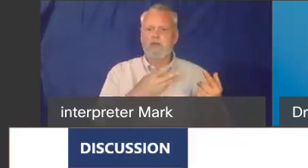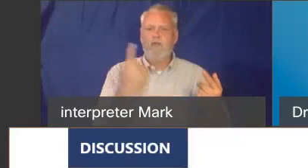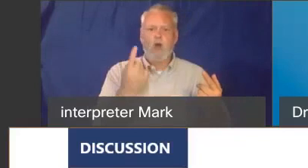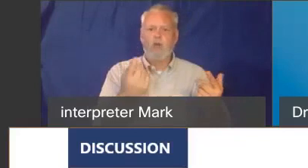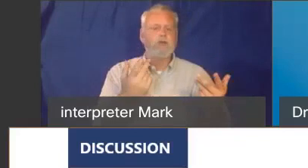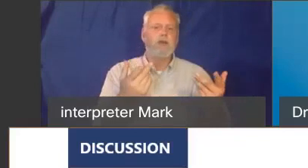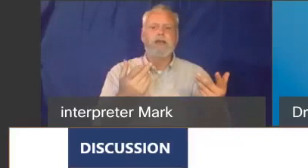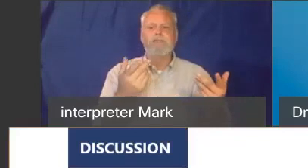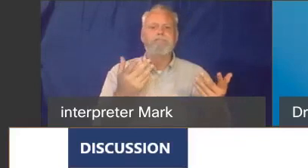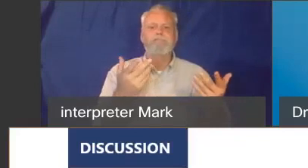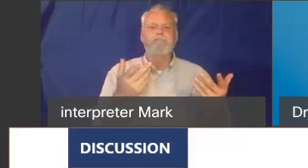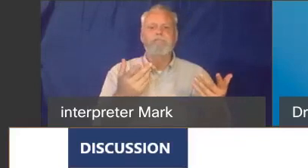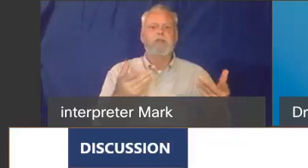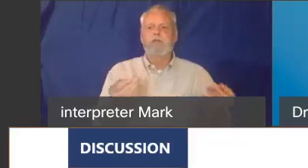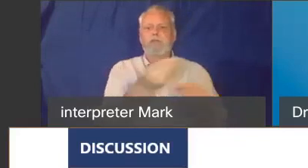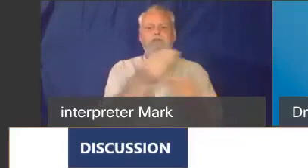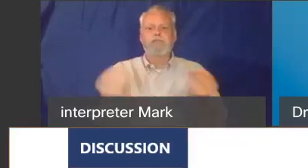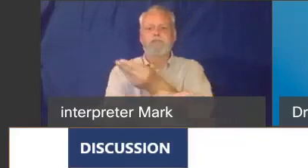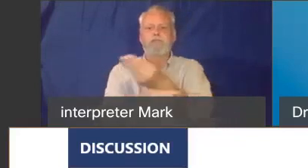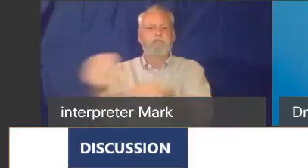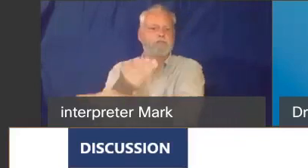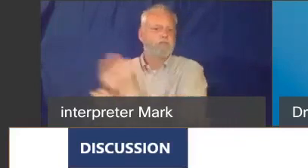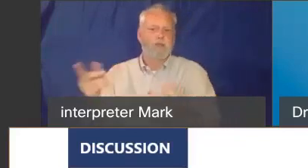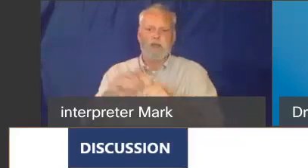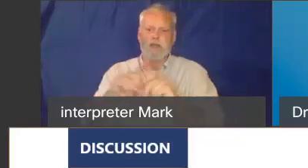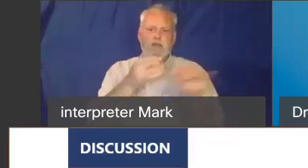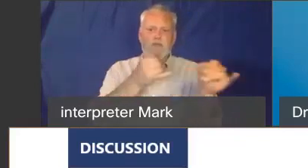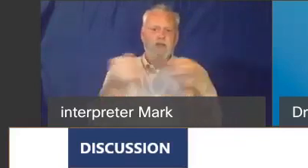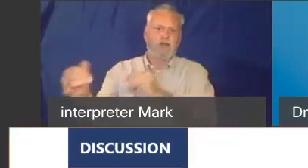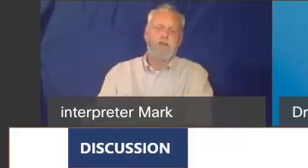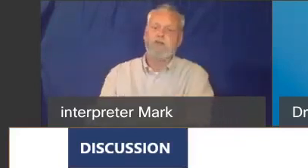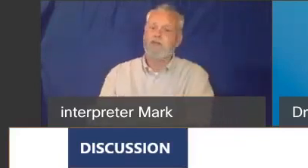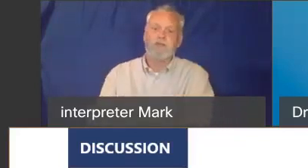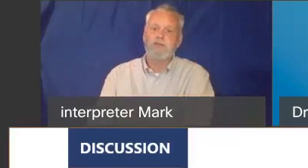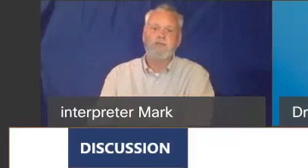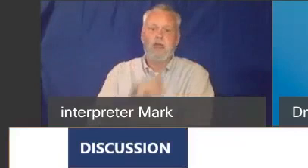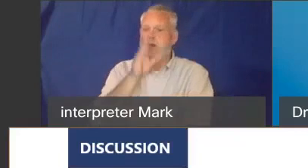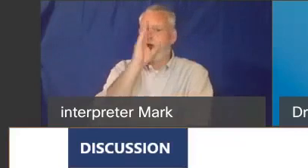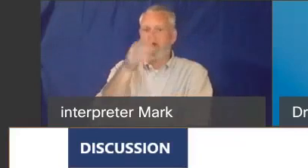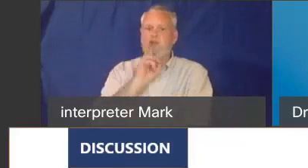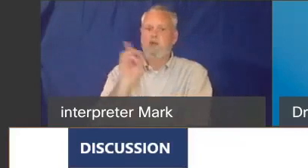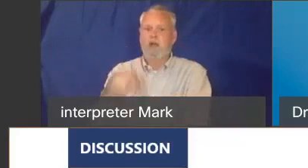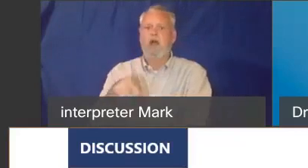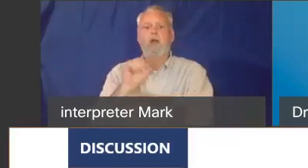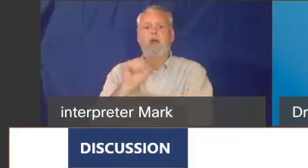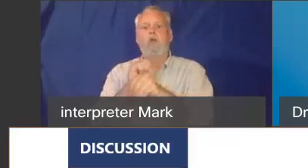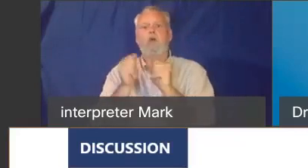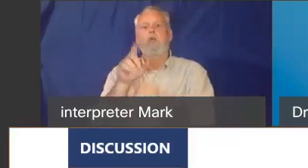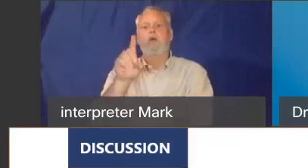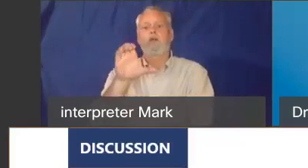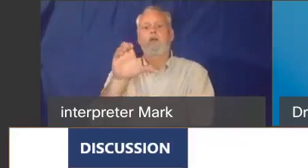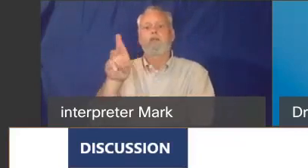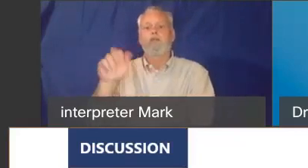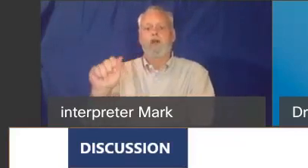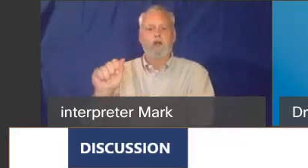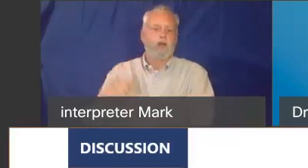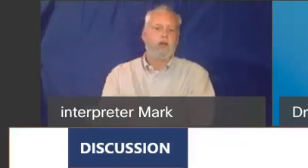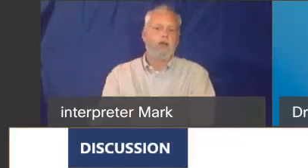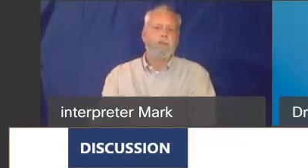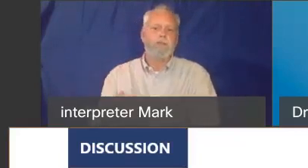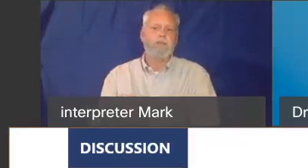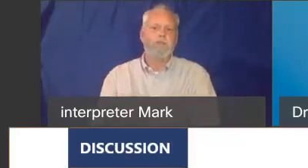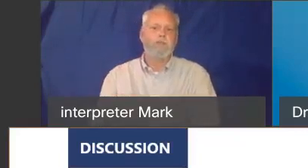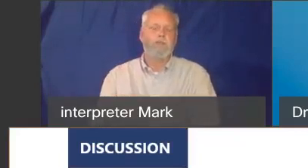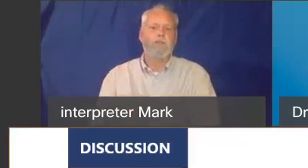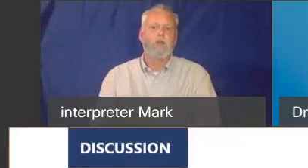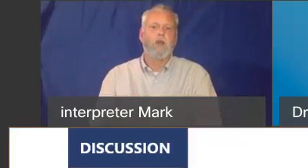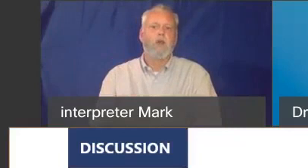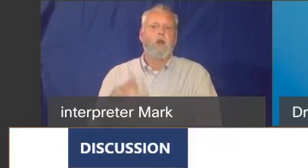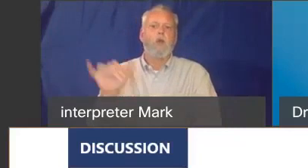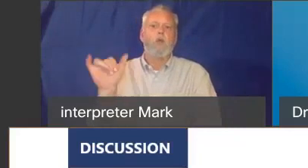Shuffled between the number of parties, so I don't have a direct answer and I'm going to work with to get you 1 and perhaps you can we're also working with Milwaukee amira's offices.